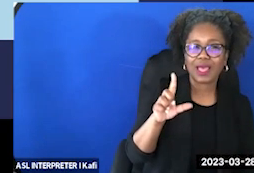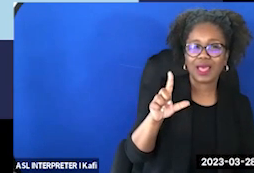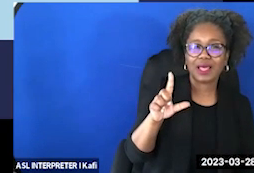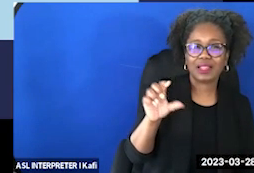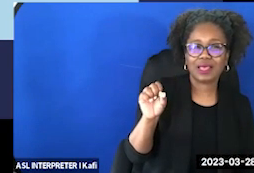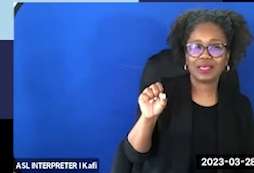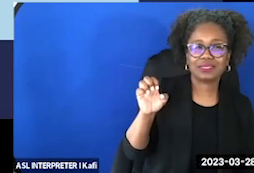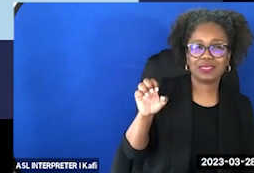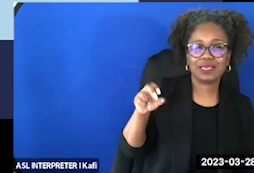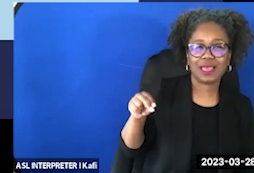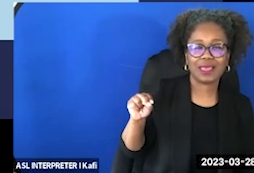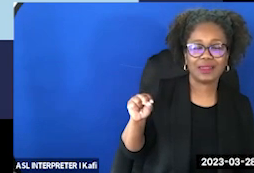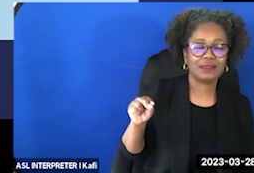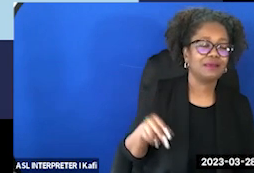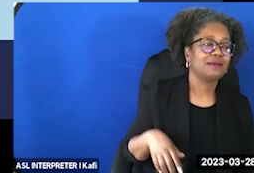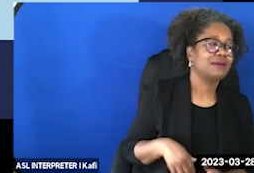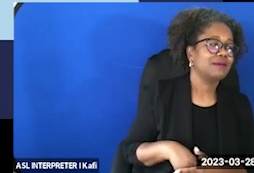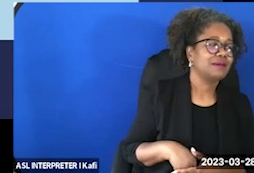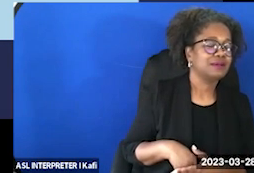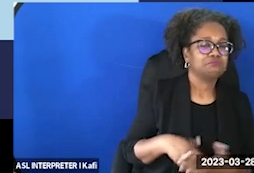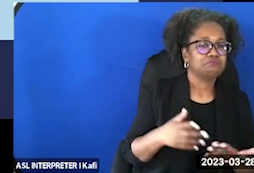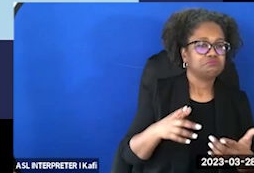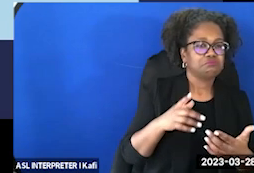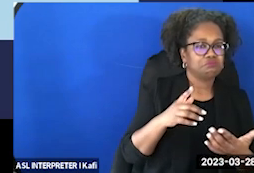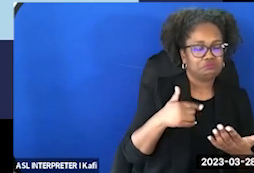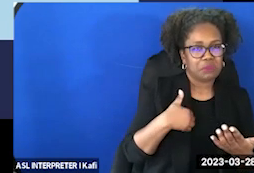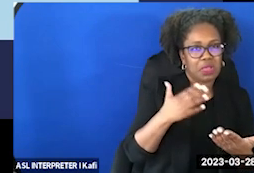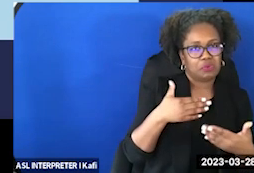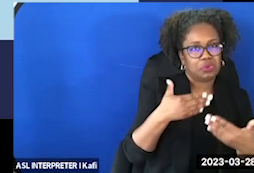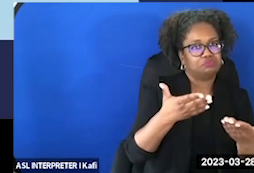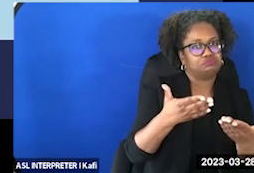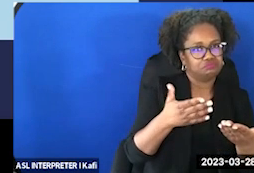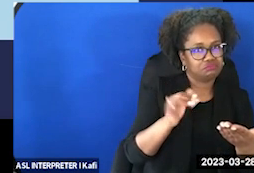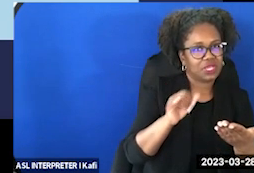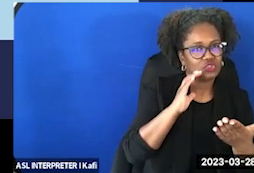Debbie Stine, Science & Technology Policy Academy: And so you, I would suggest you consider applying for that program.